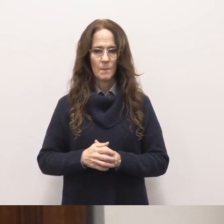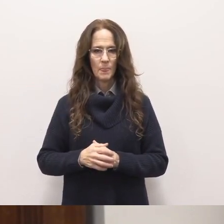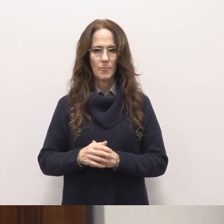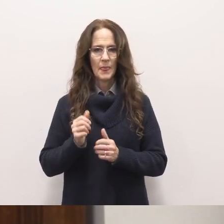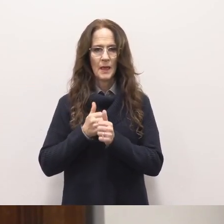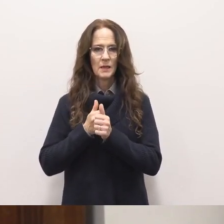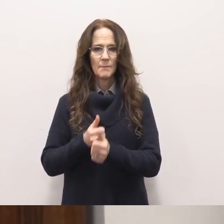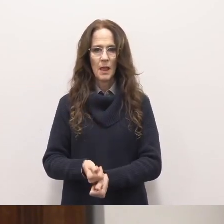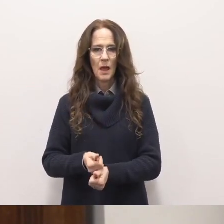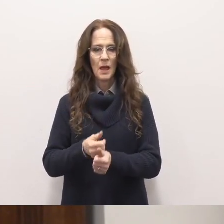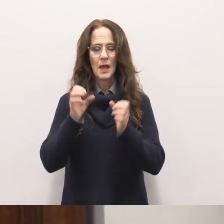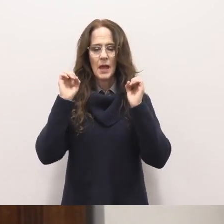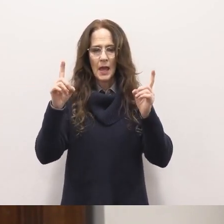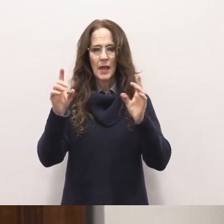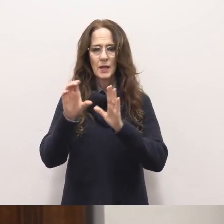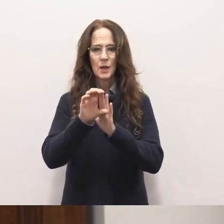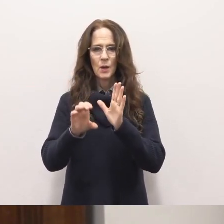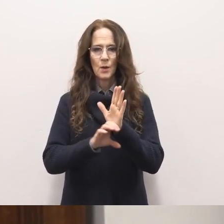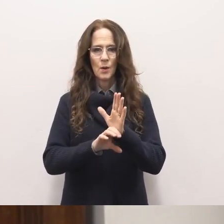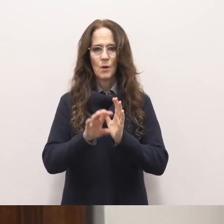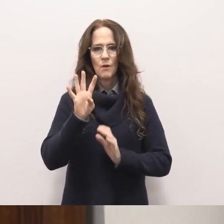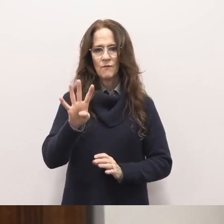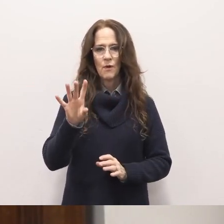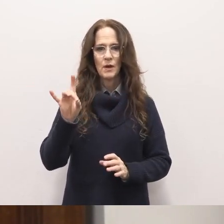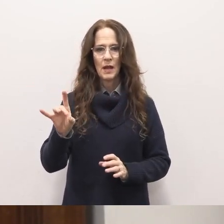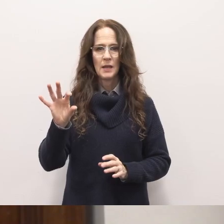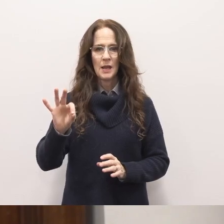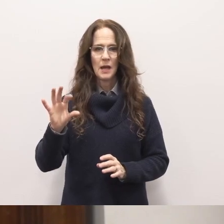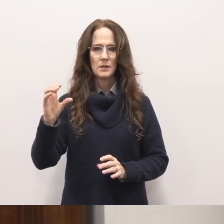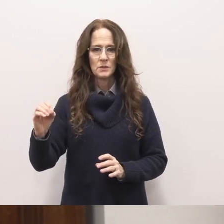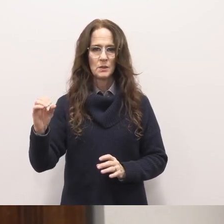with Education Code Sections 48900